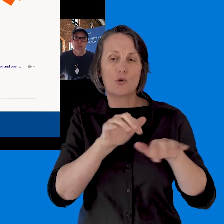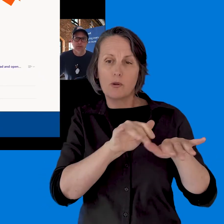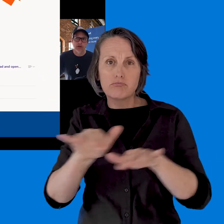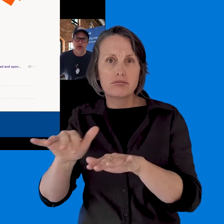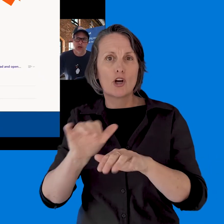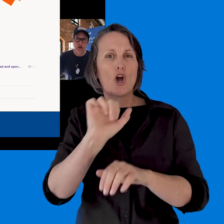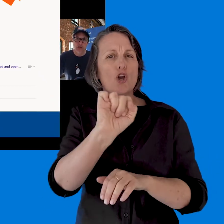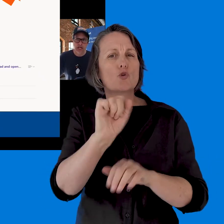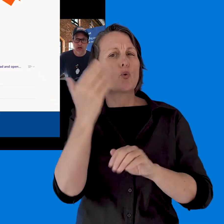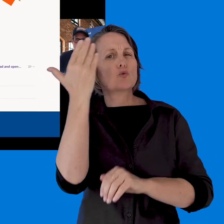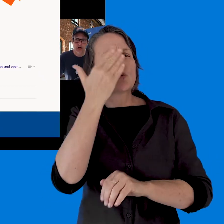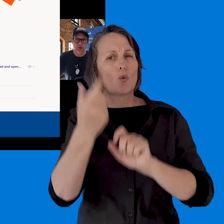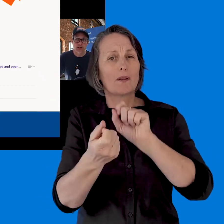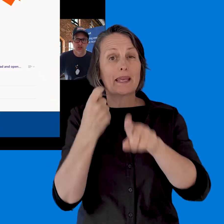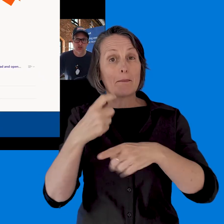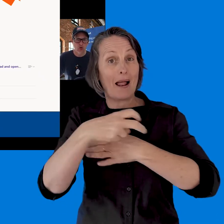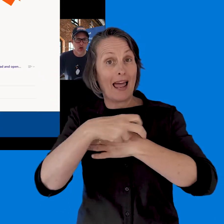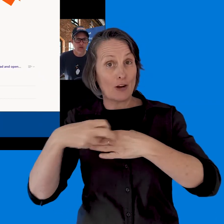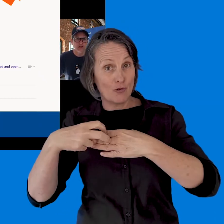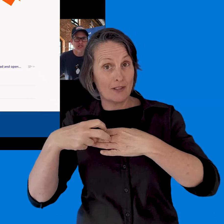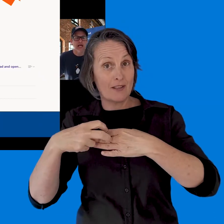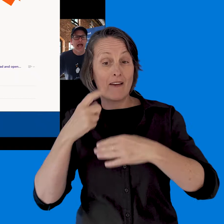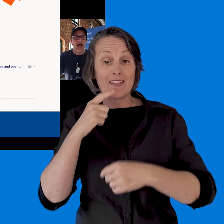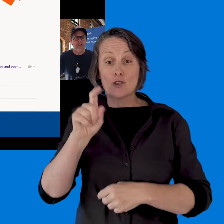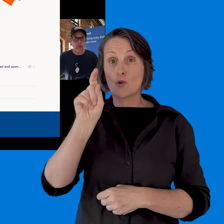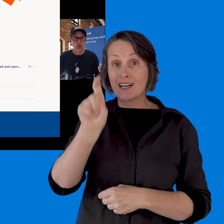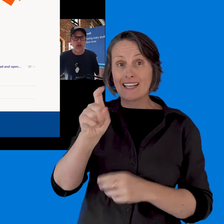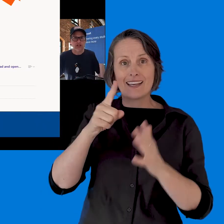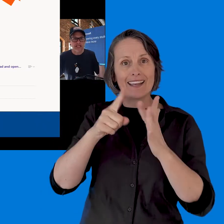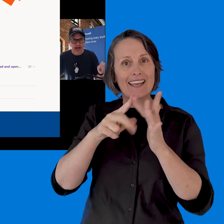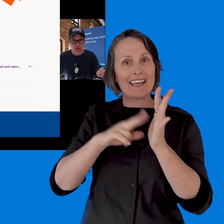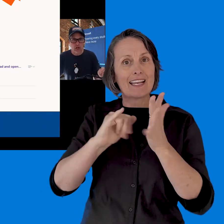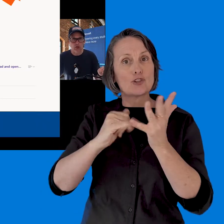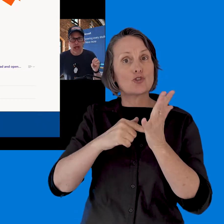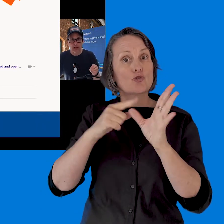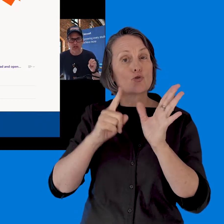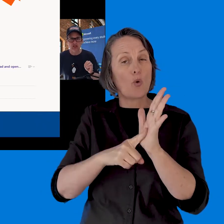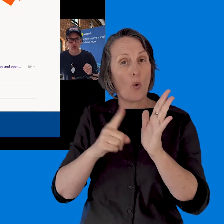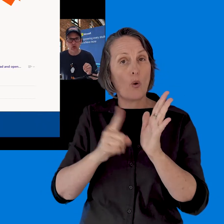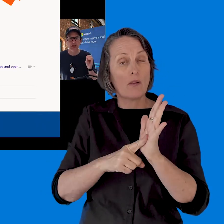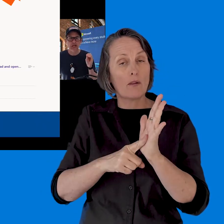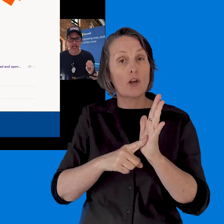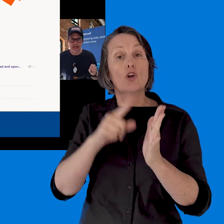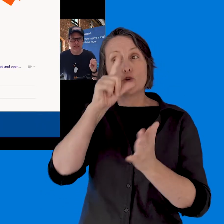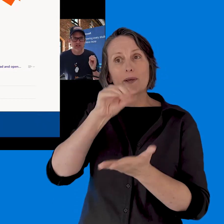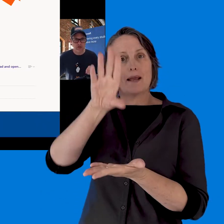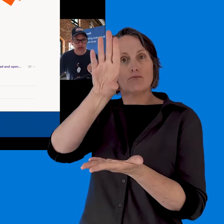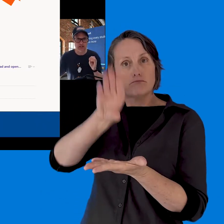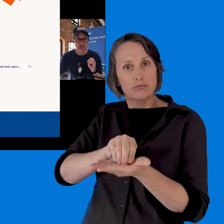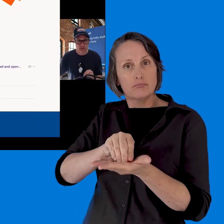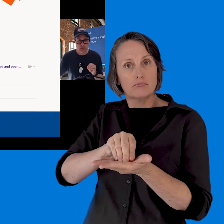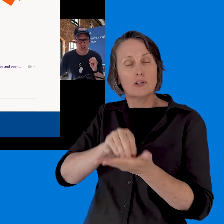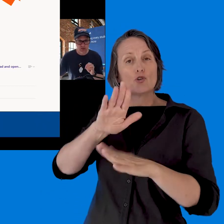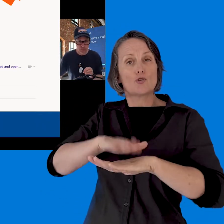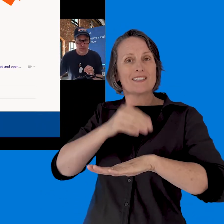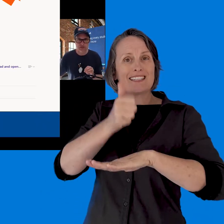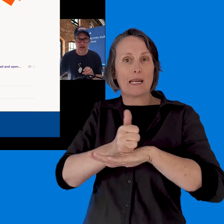remember you come over here and click on the install office and that will download and install the latest greatest version of office, right.